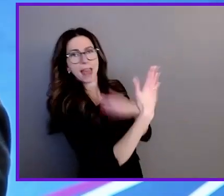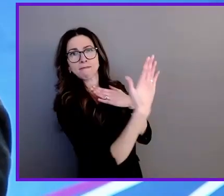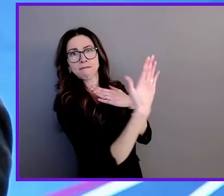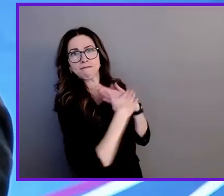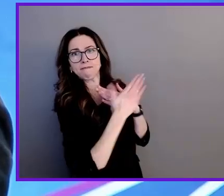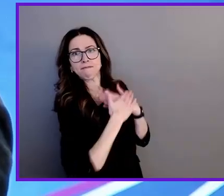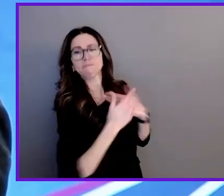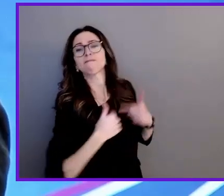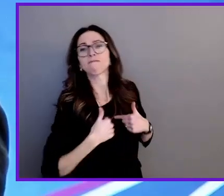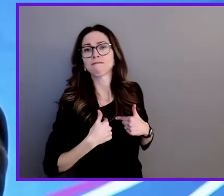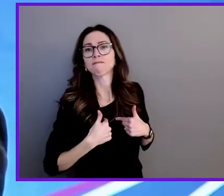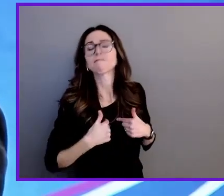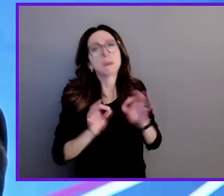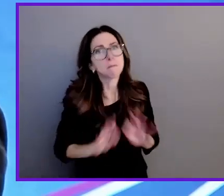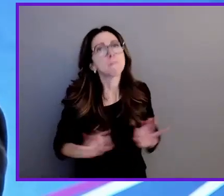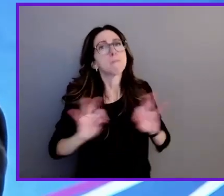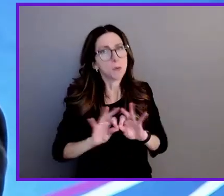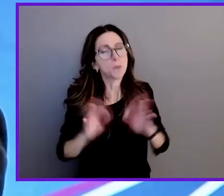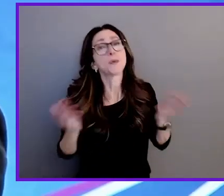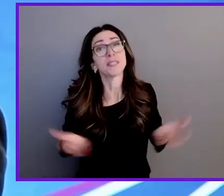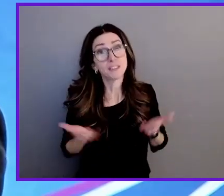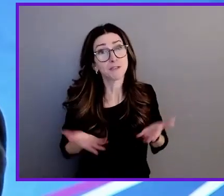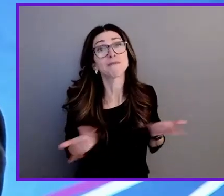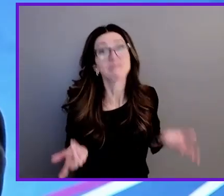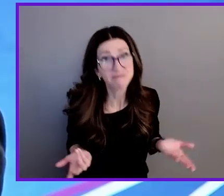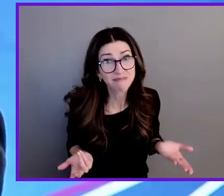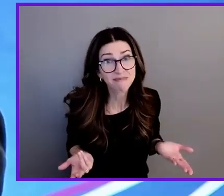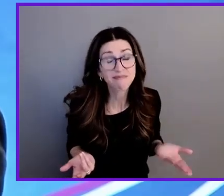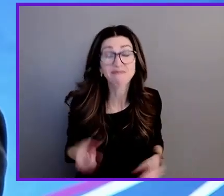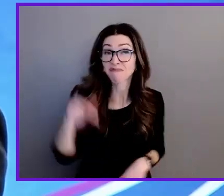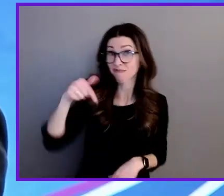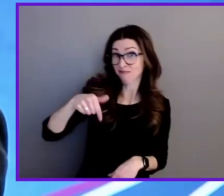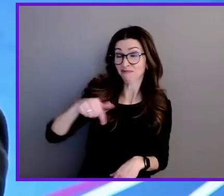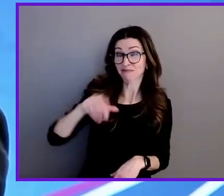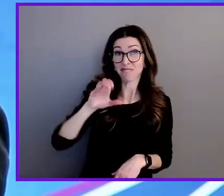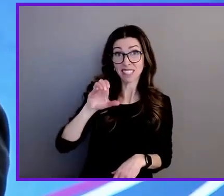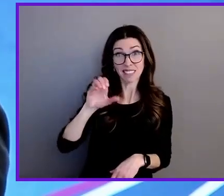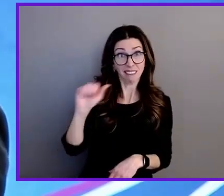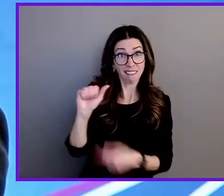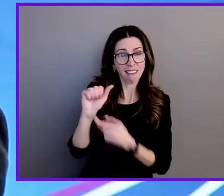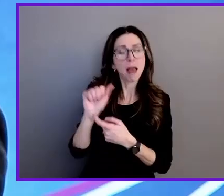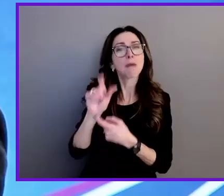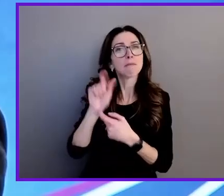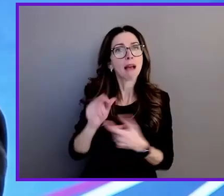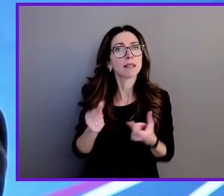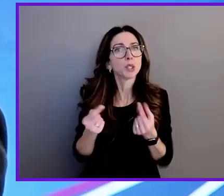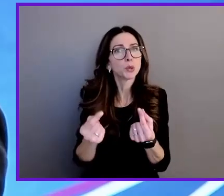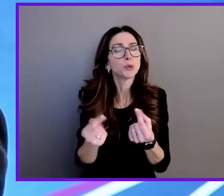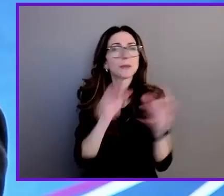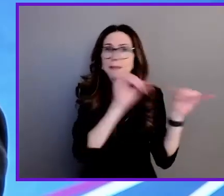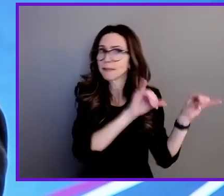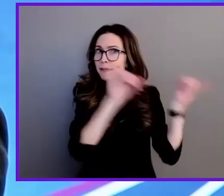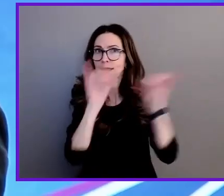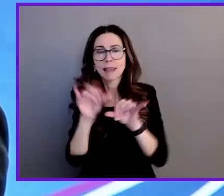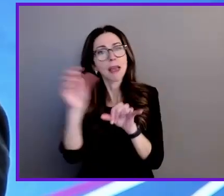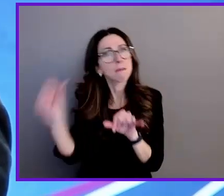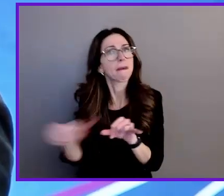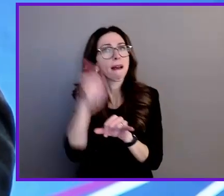Indeed, the Council needs to work like this to fulfill the strategic plan’s commitment to redress many inequities of the past.